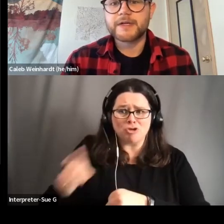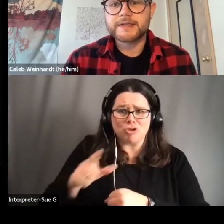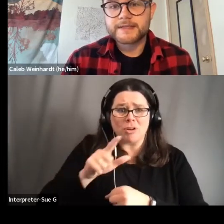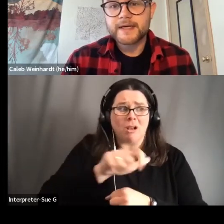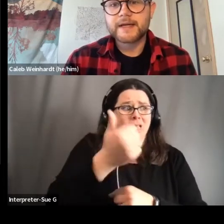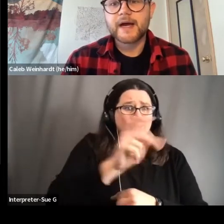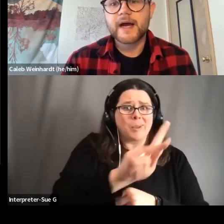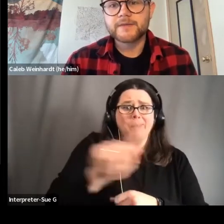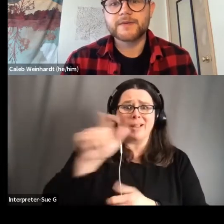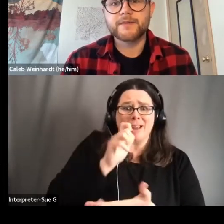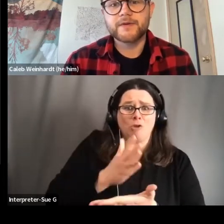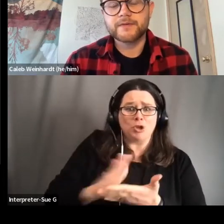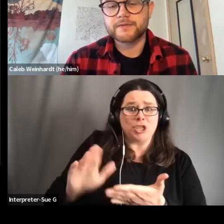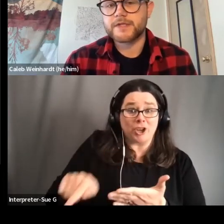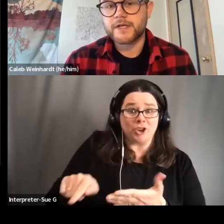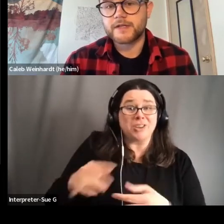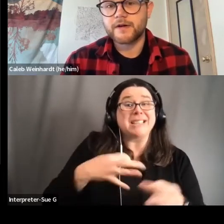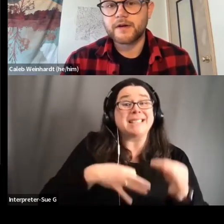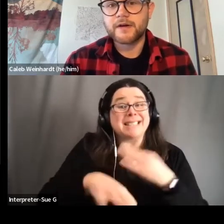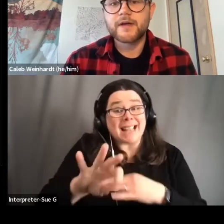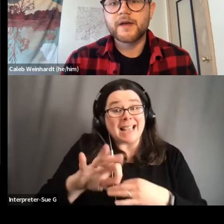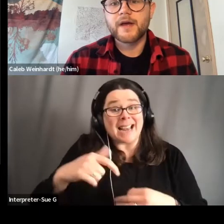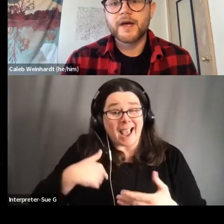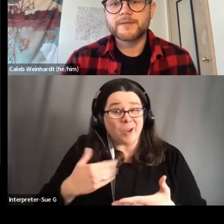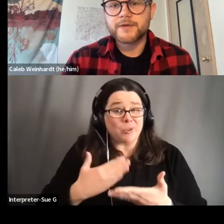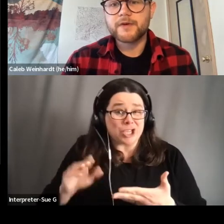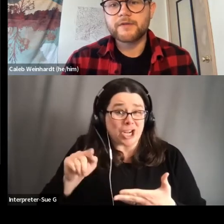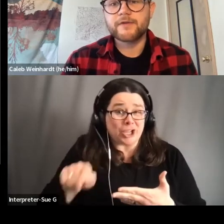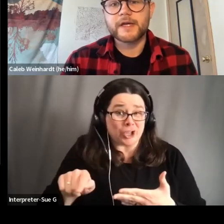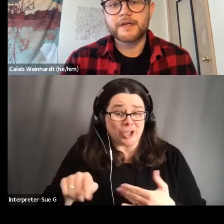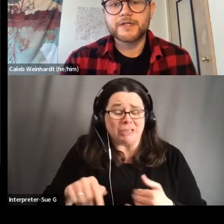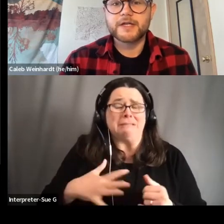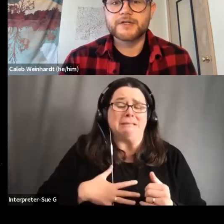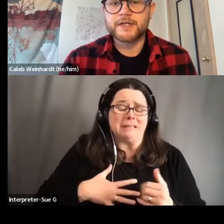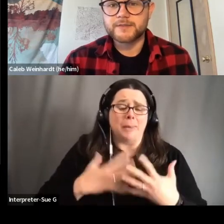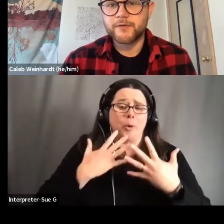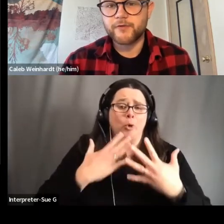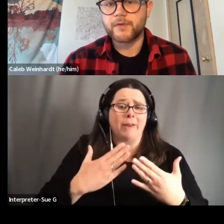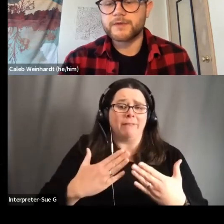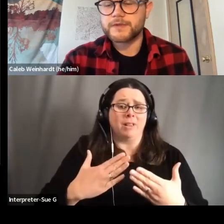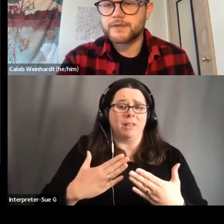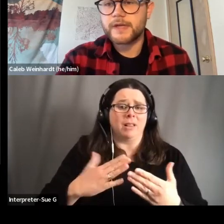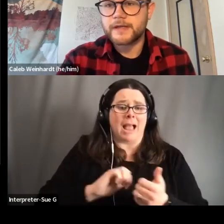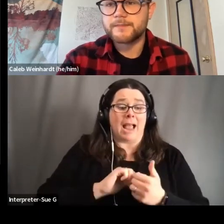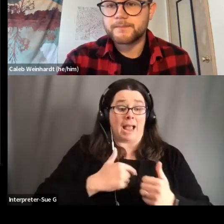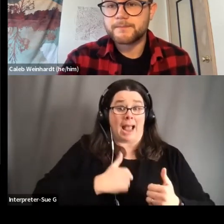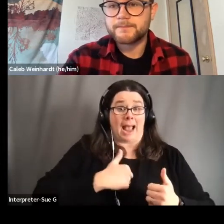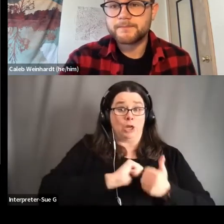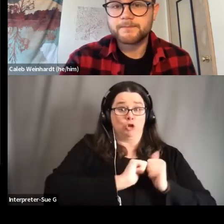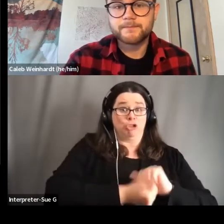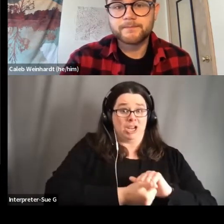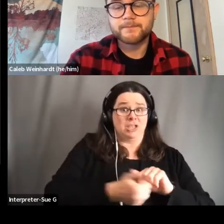"but instead I was the one who was rejecting her. "I'm so grateful I could change things "before it was too late."